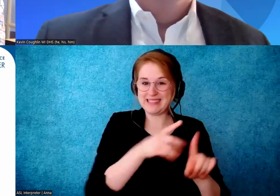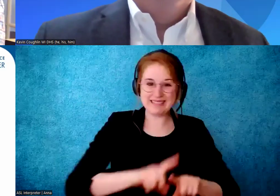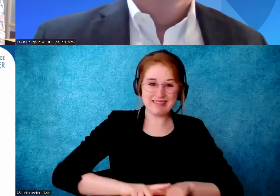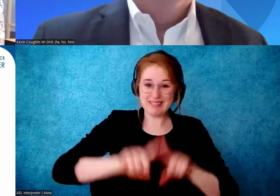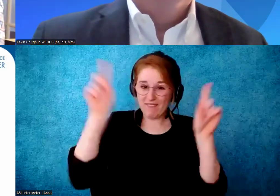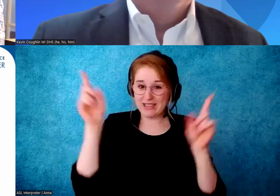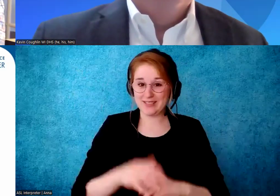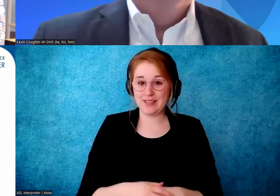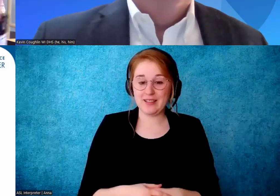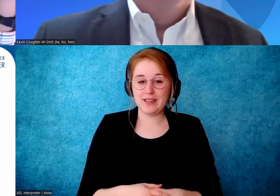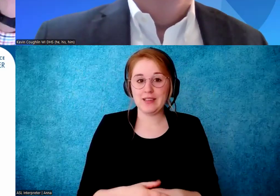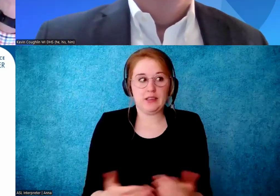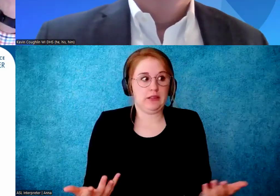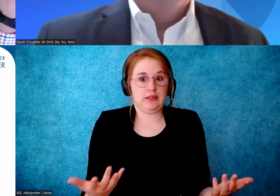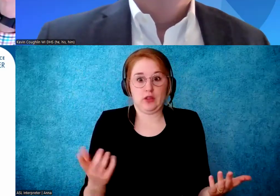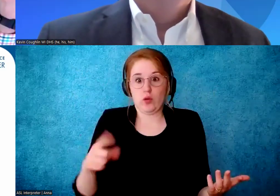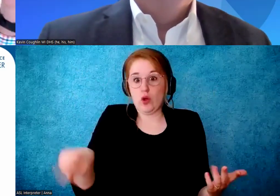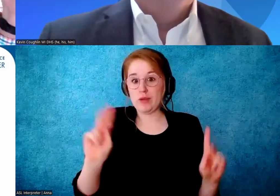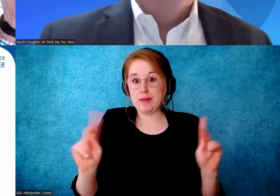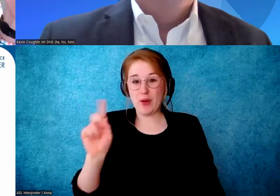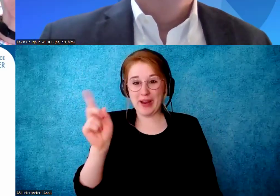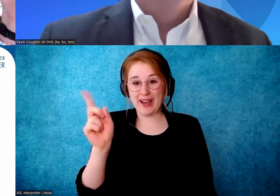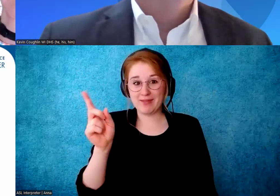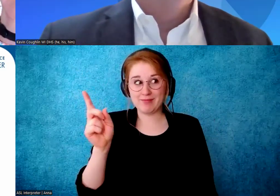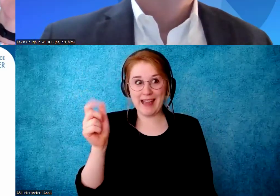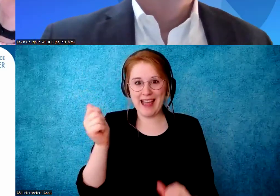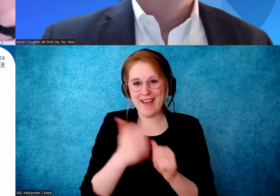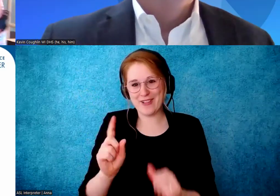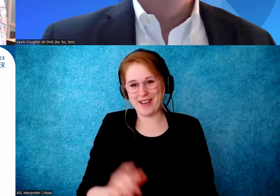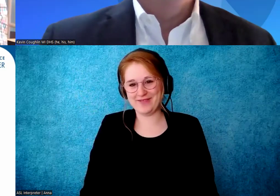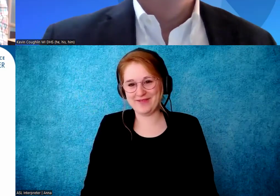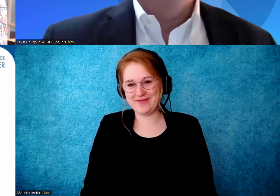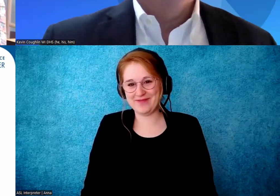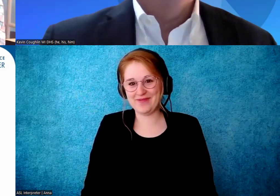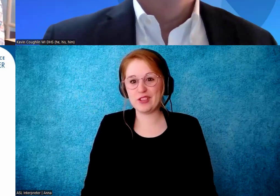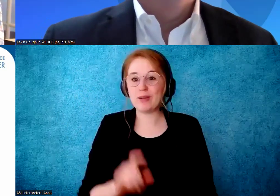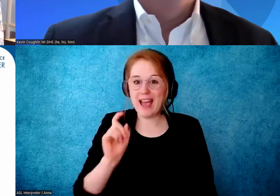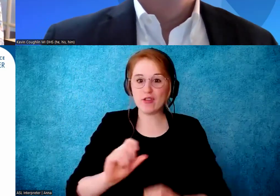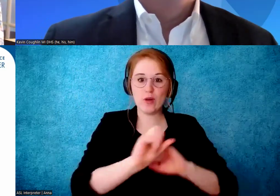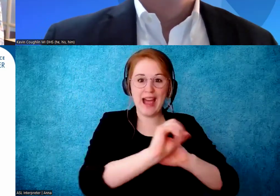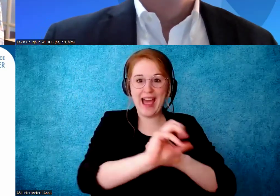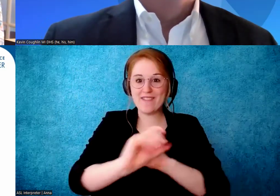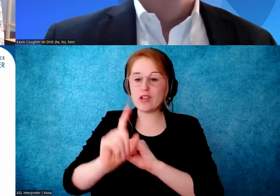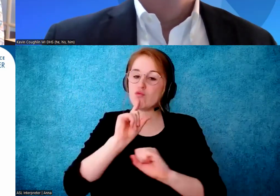And so where are those people? They're everywhere. And so we need to advertise very broadly